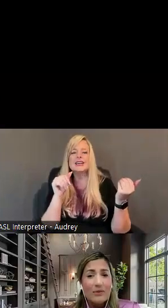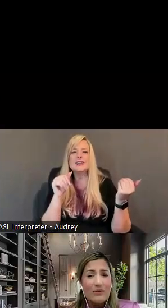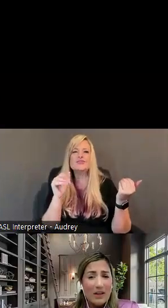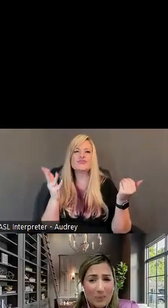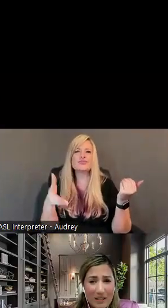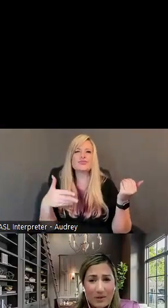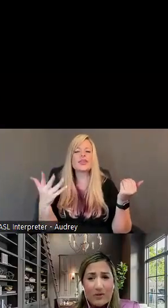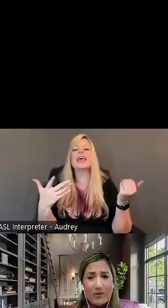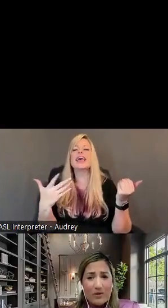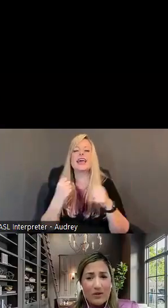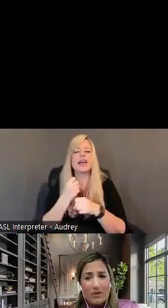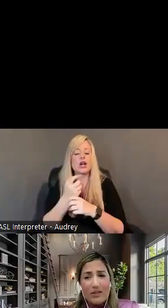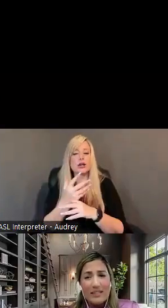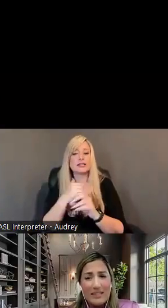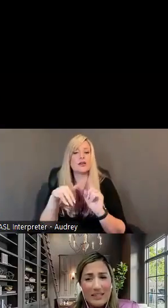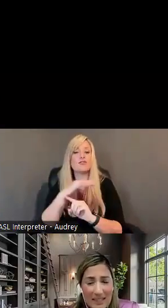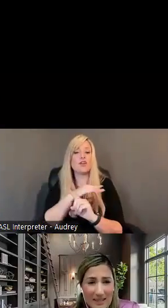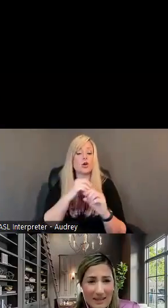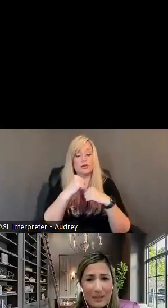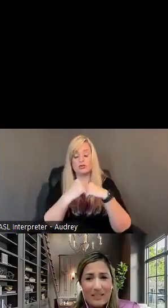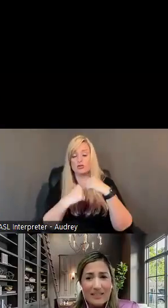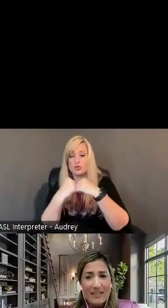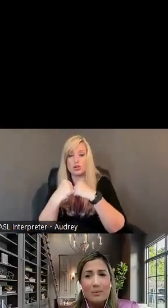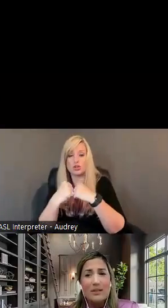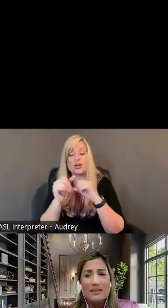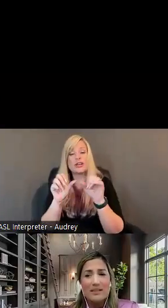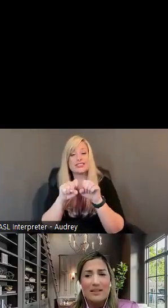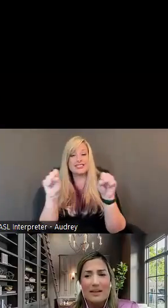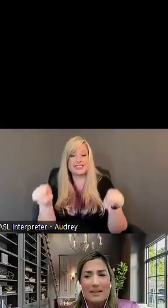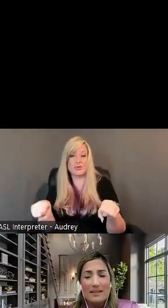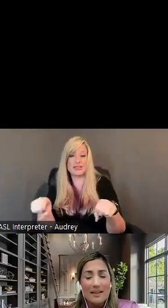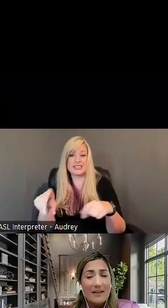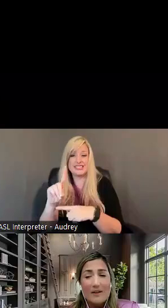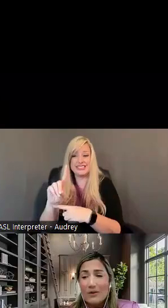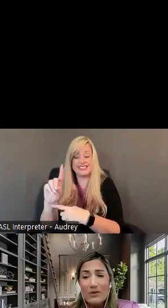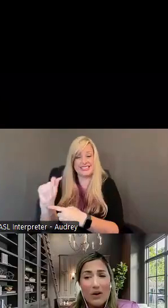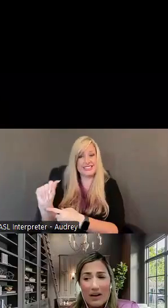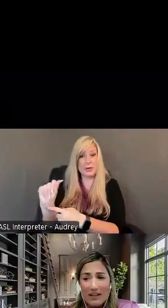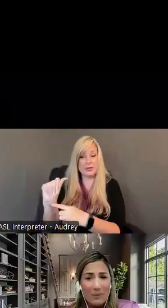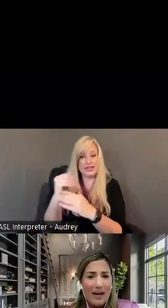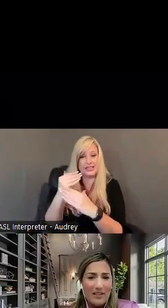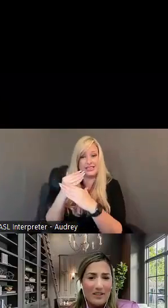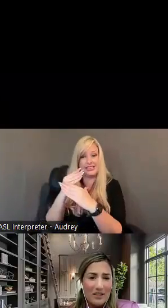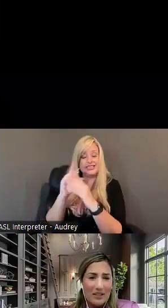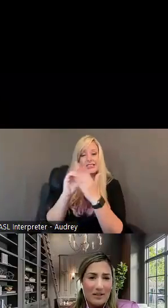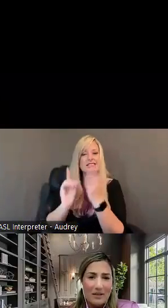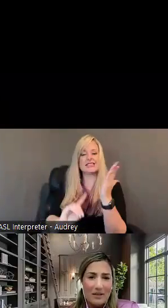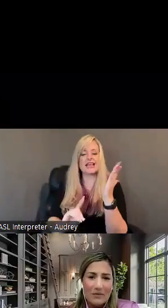environmental, structural and systemic disabling designs that are not compassionate to the lived